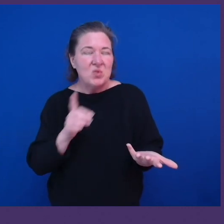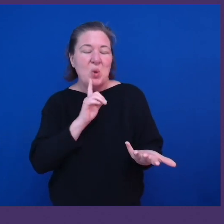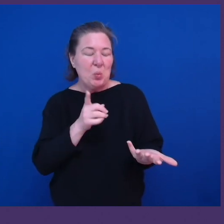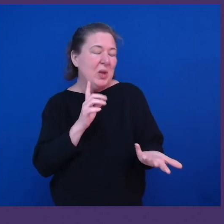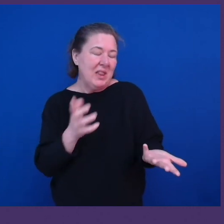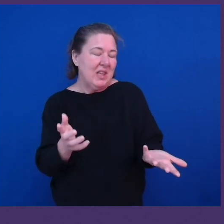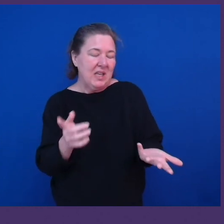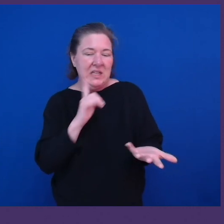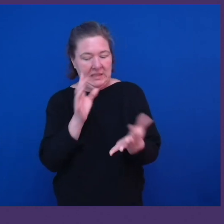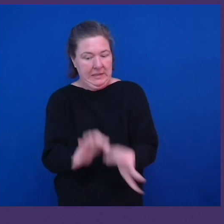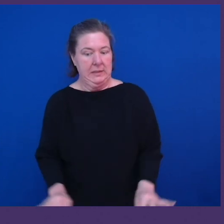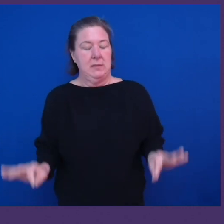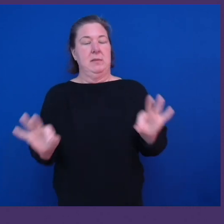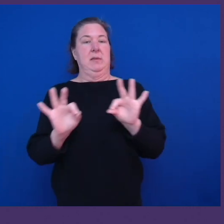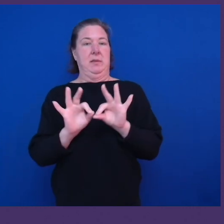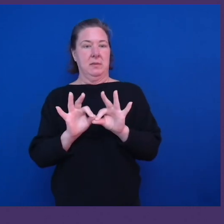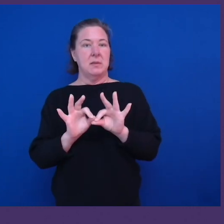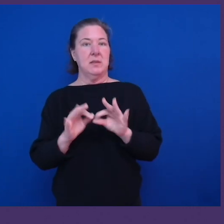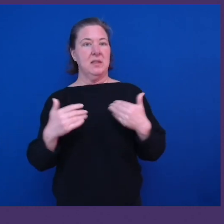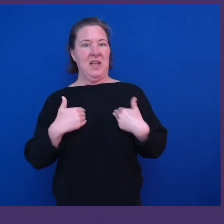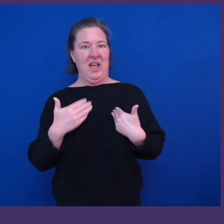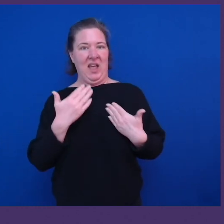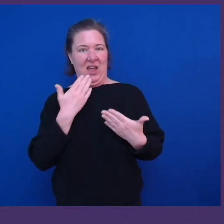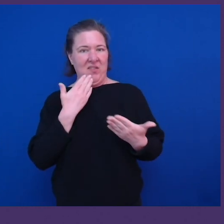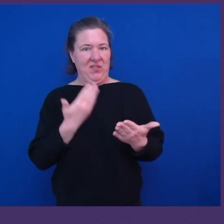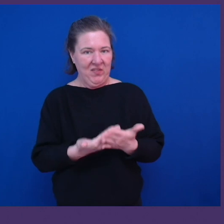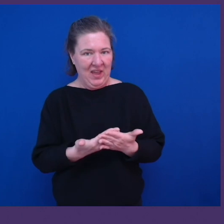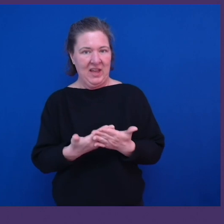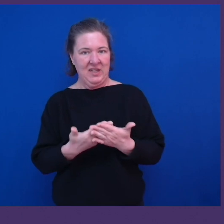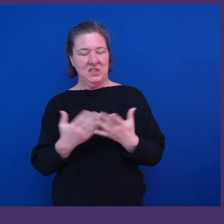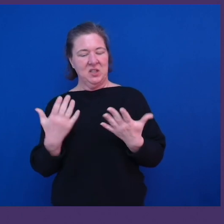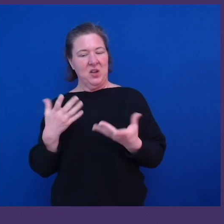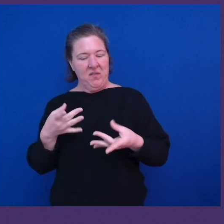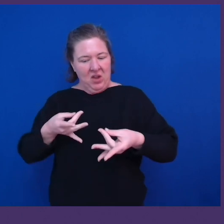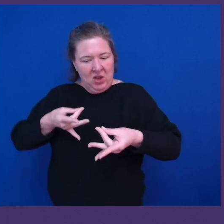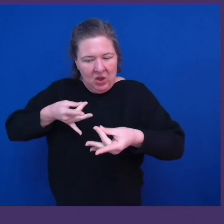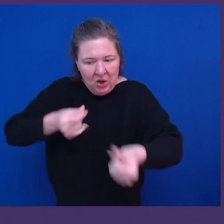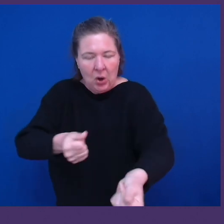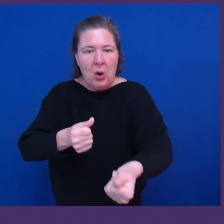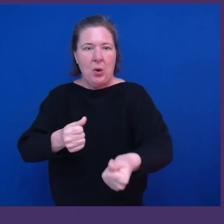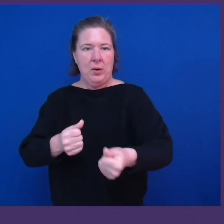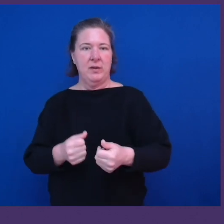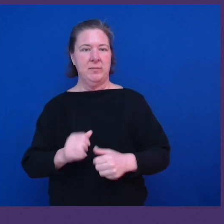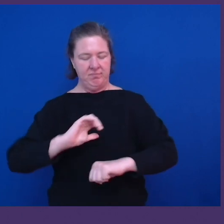to have effective and coherent implementation. Rylin Rodgers: Really helpful. I'm going to turn it to Maria.